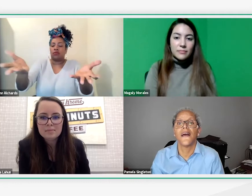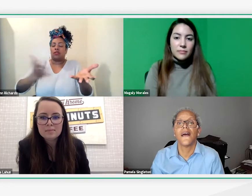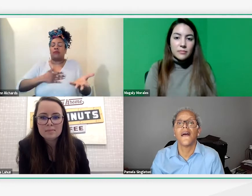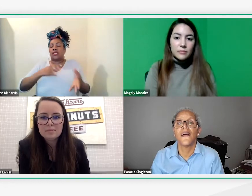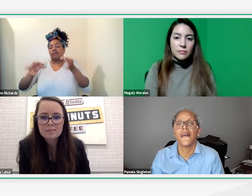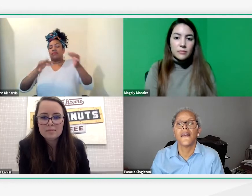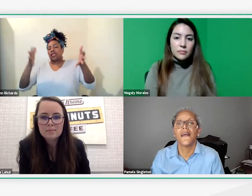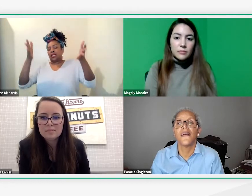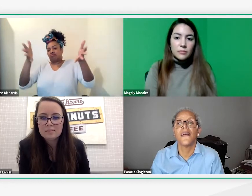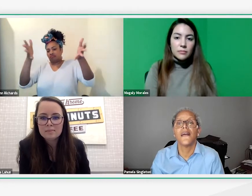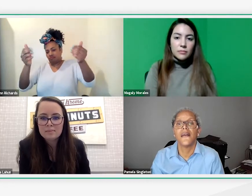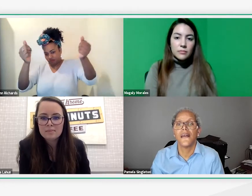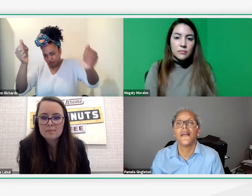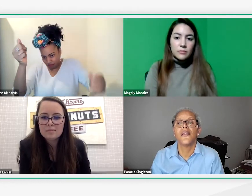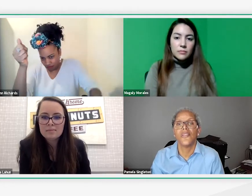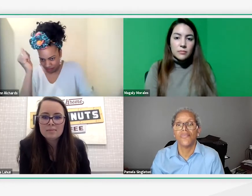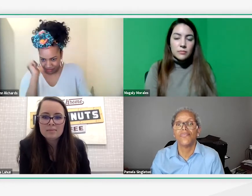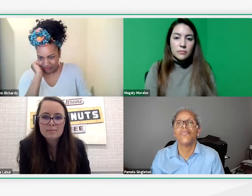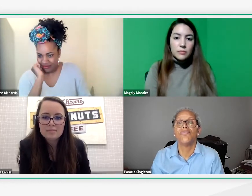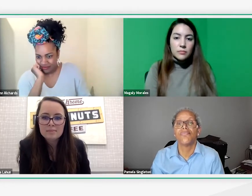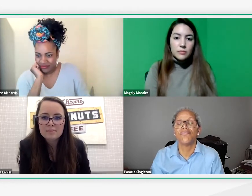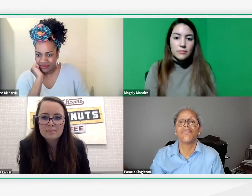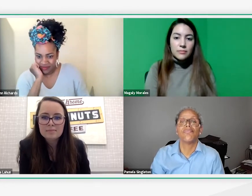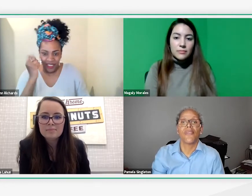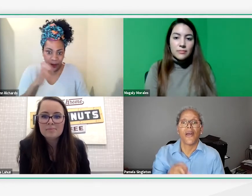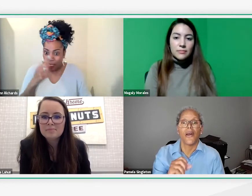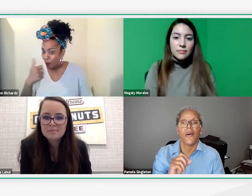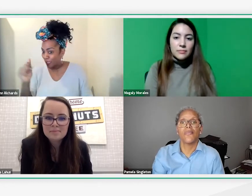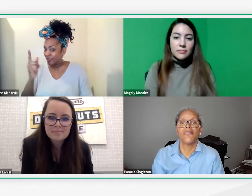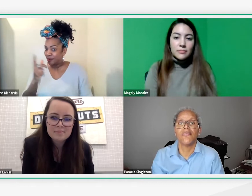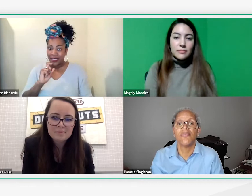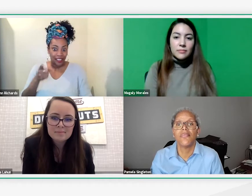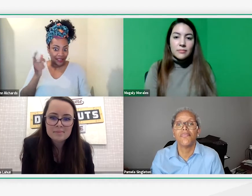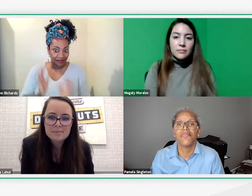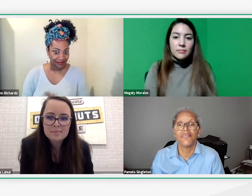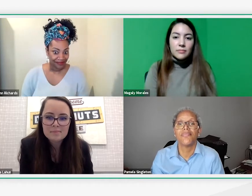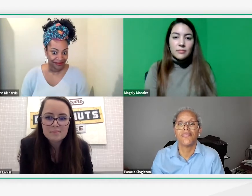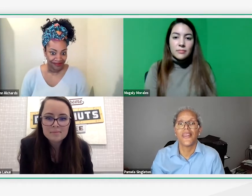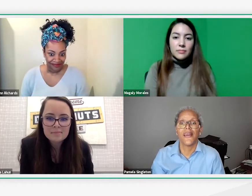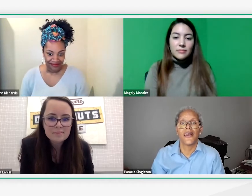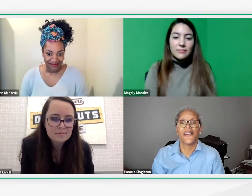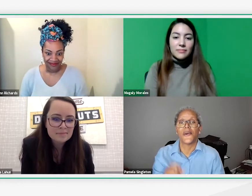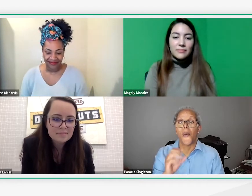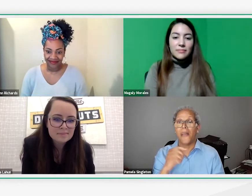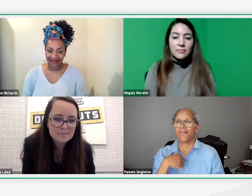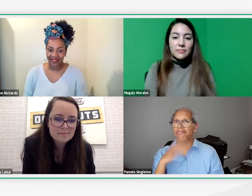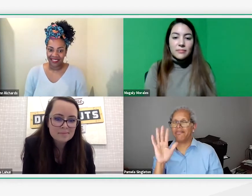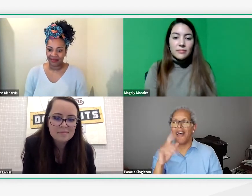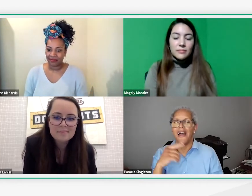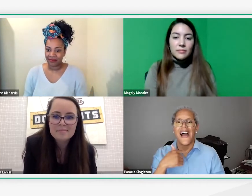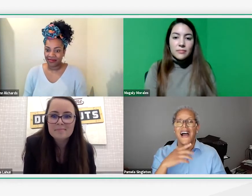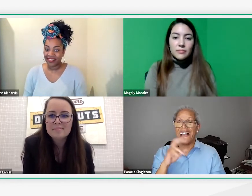And someone gave me this form and I'm just gonna need some explanation on what the W-2 form is.